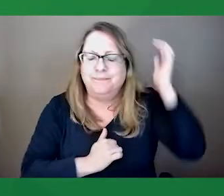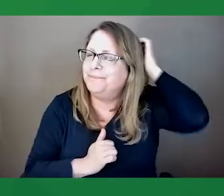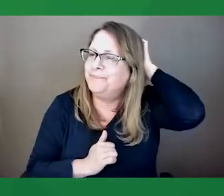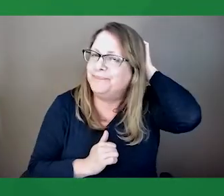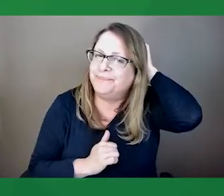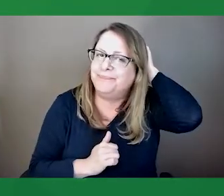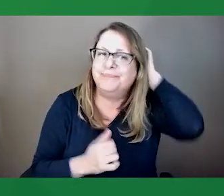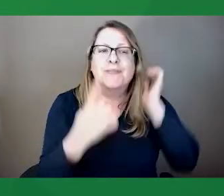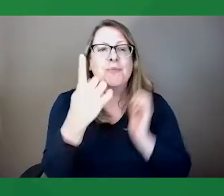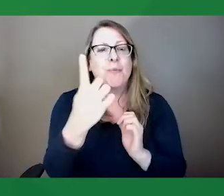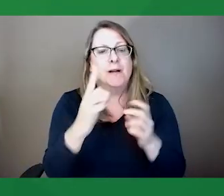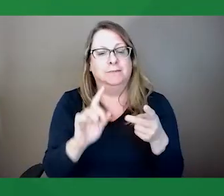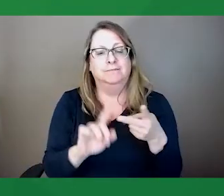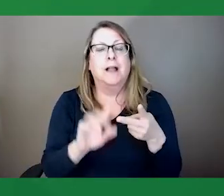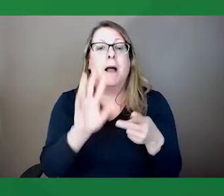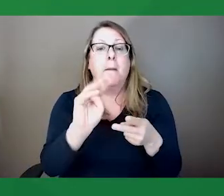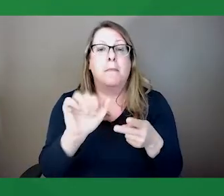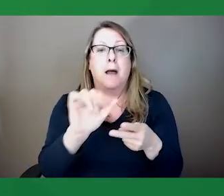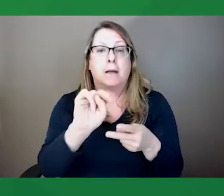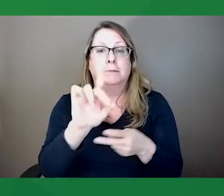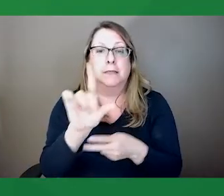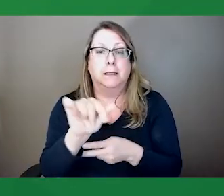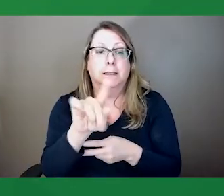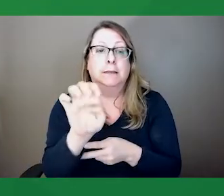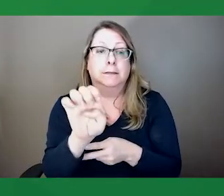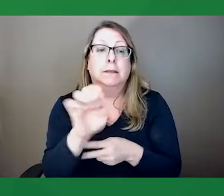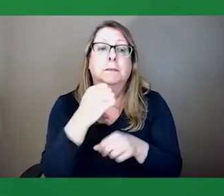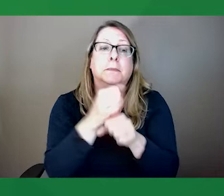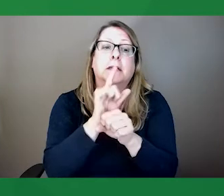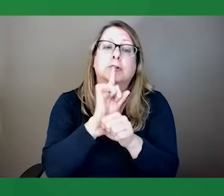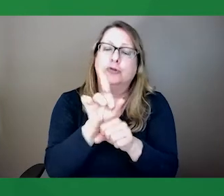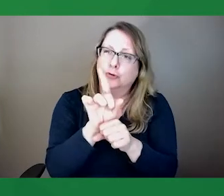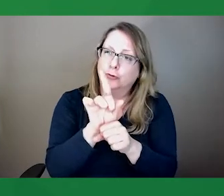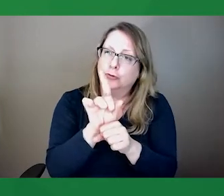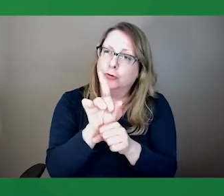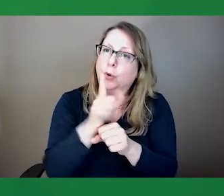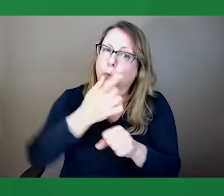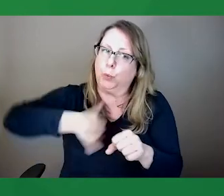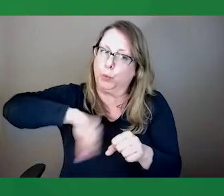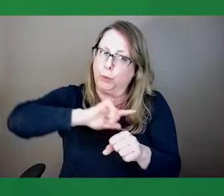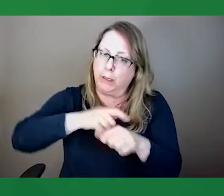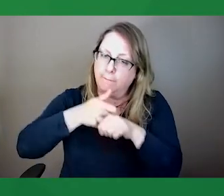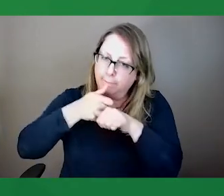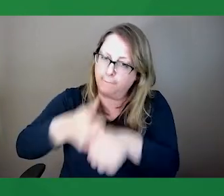One of the mandates is going to be, you have to ensure that we comply with federal